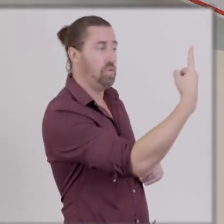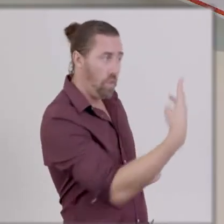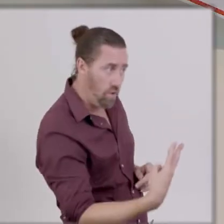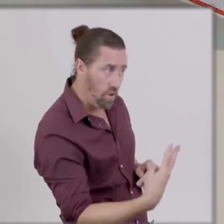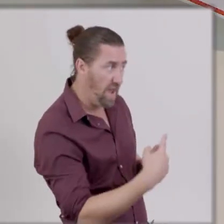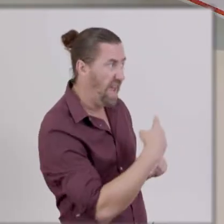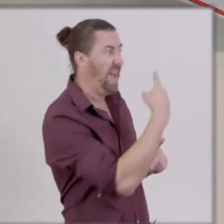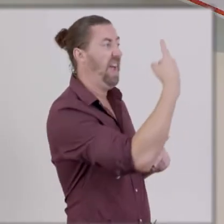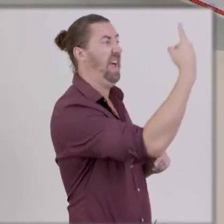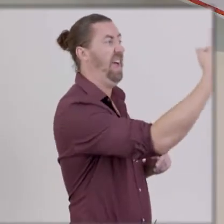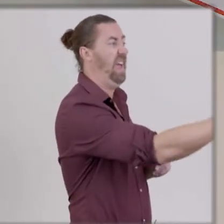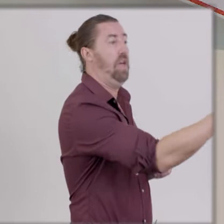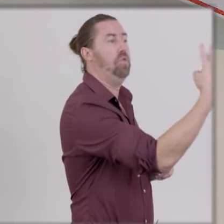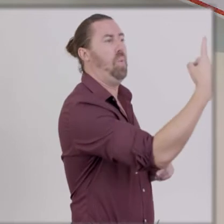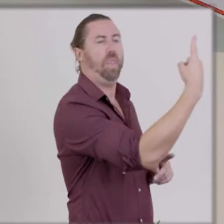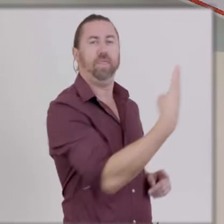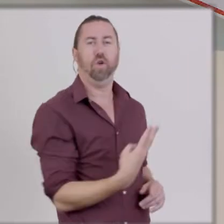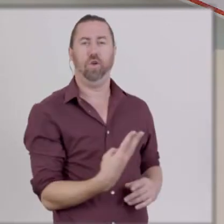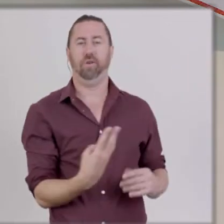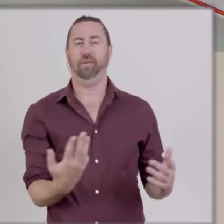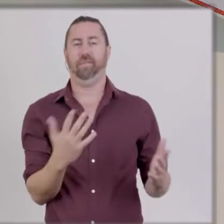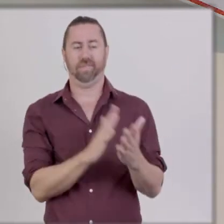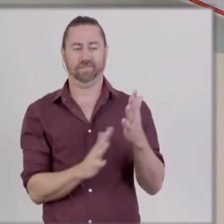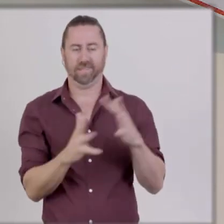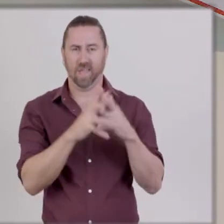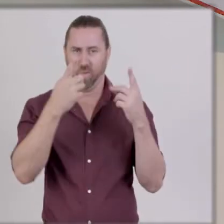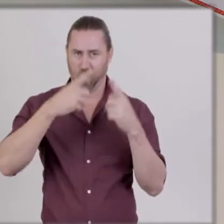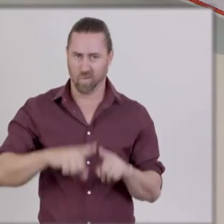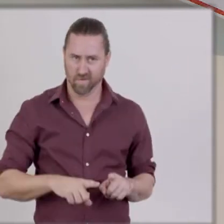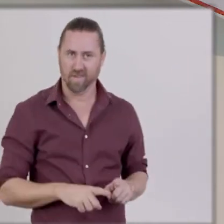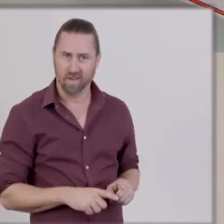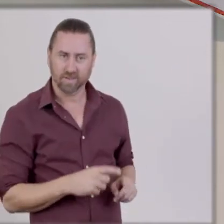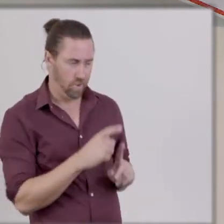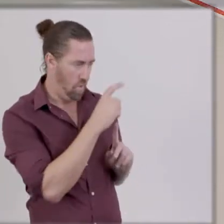which is the same as adding two, and we end up at three and one-third.